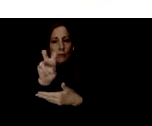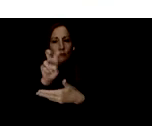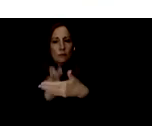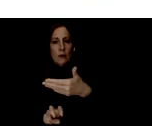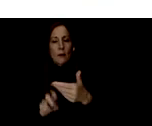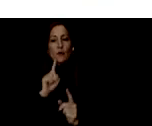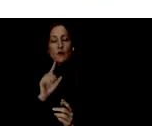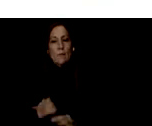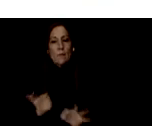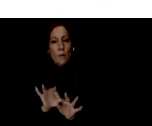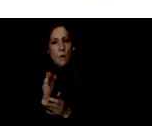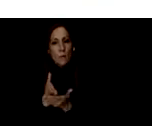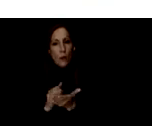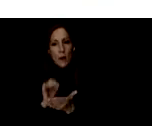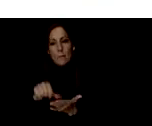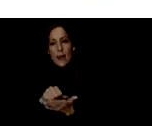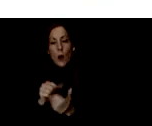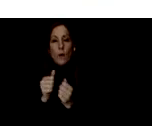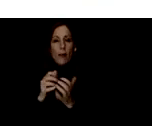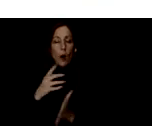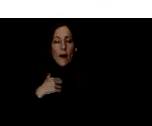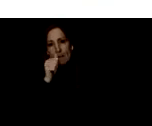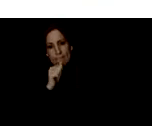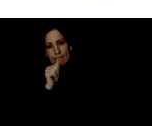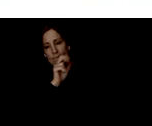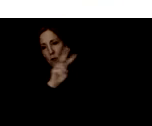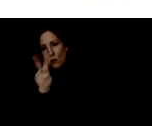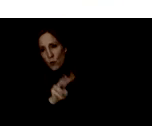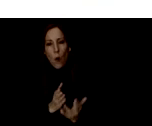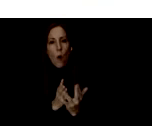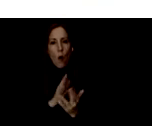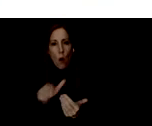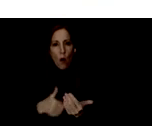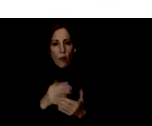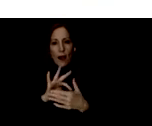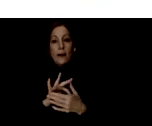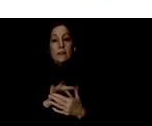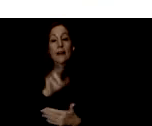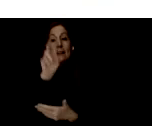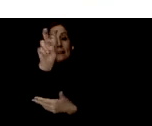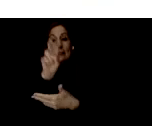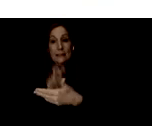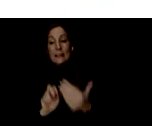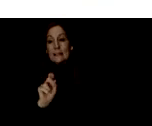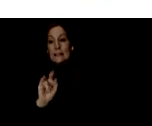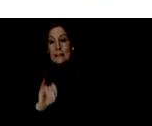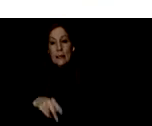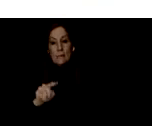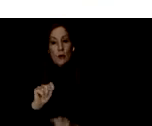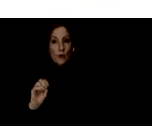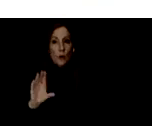of the page without having to negotiate through other content. Skip to main content should be provided at the top of each page,